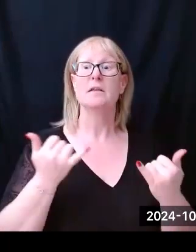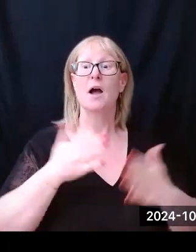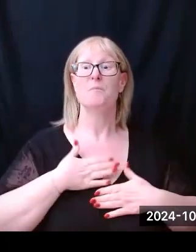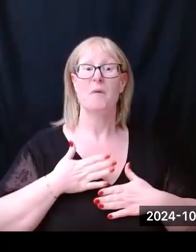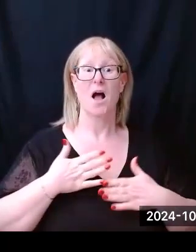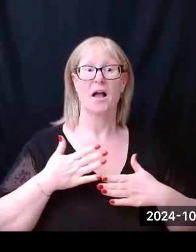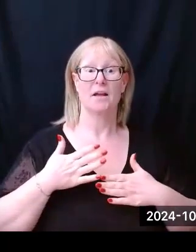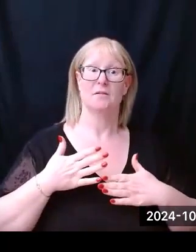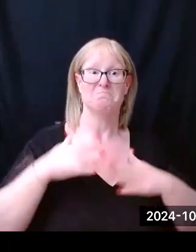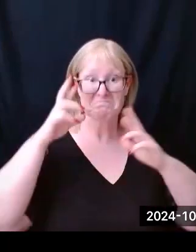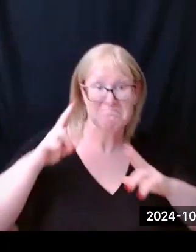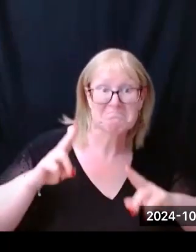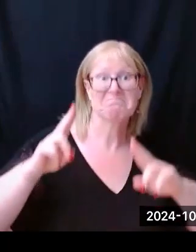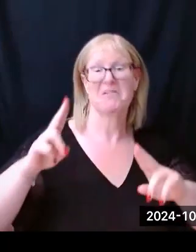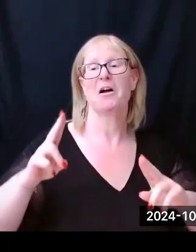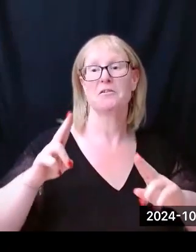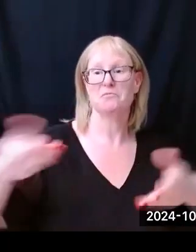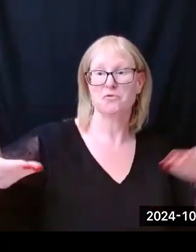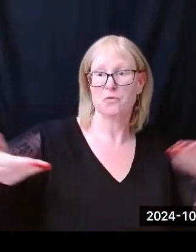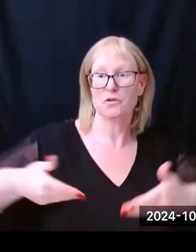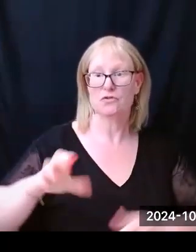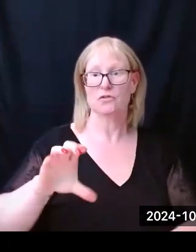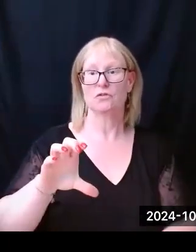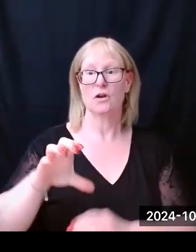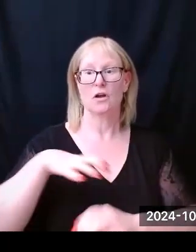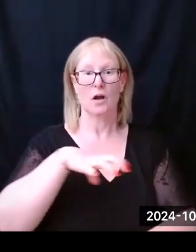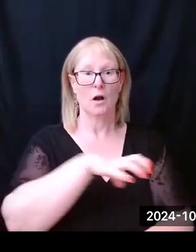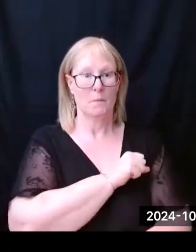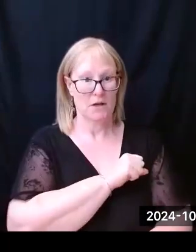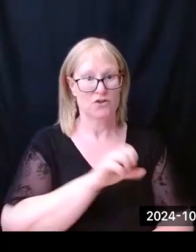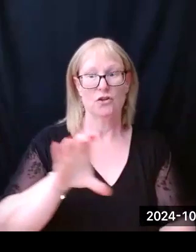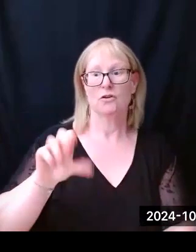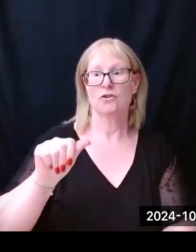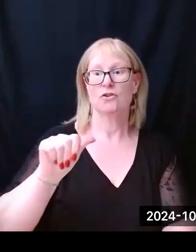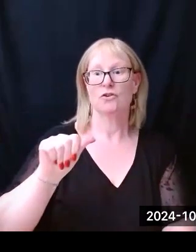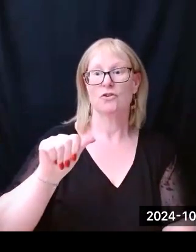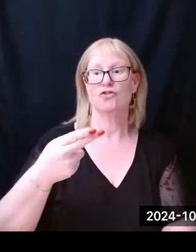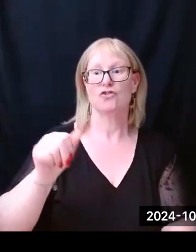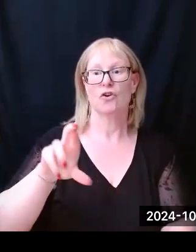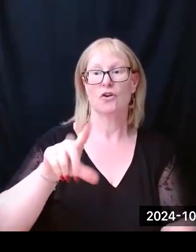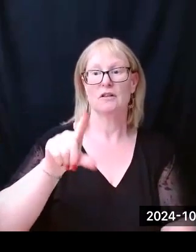you to Charlene Russell-Tucker, the commissioner of the Connecticut State Department of Education. Commissioner.